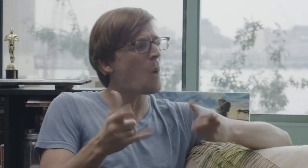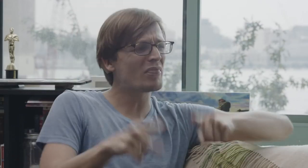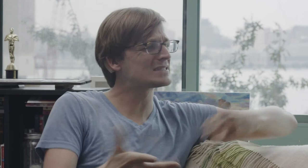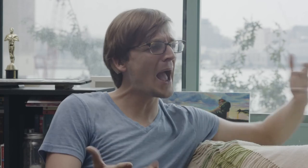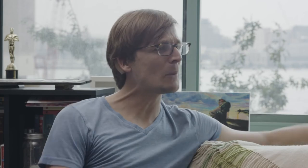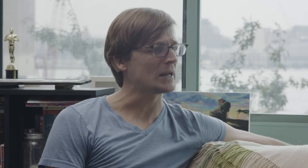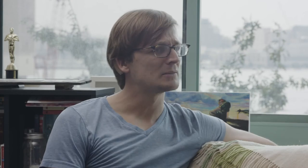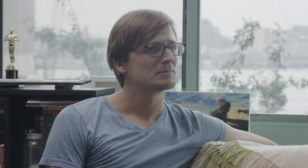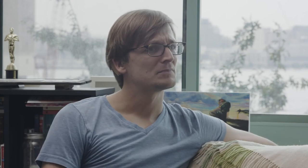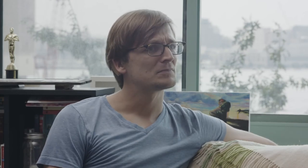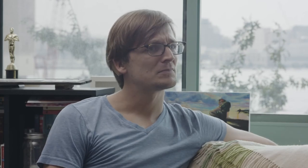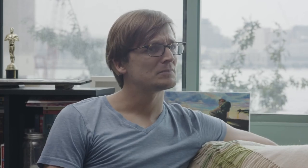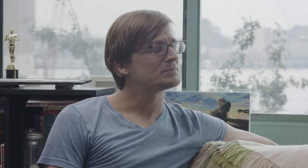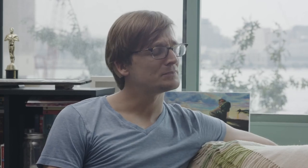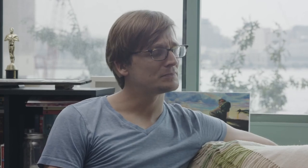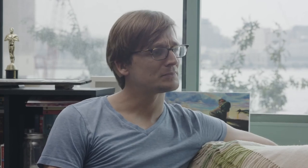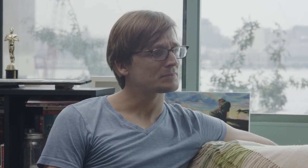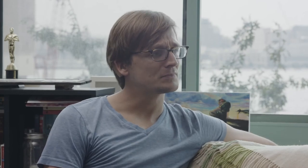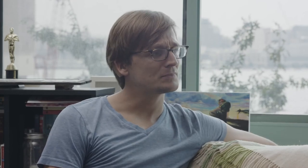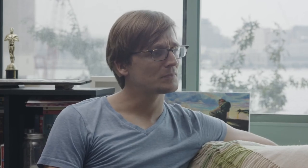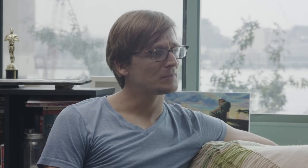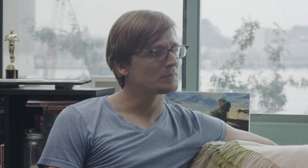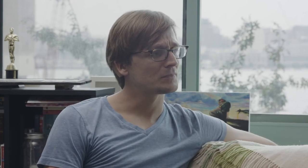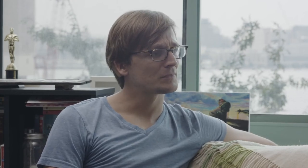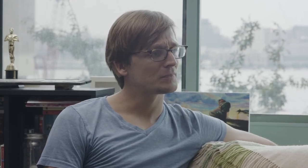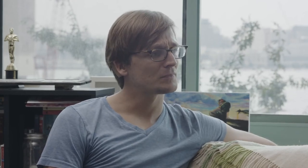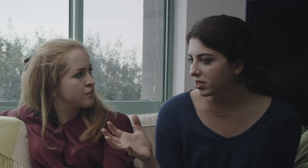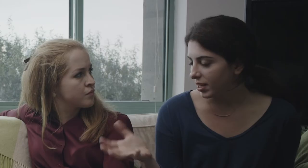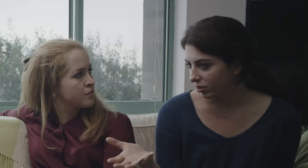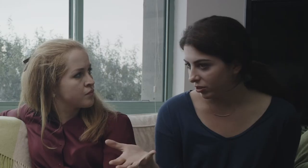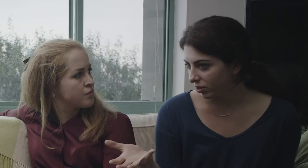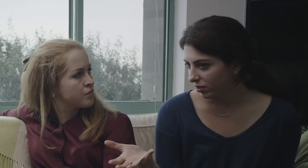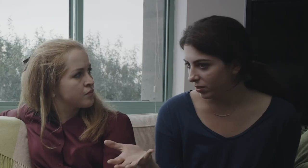We don't want controversy to happen, we want authenticity. : The issue seems very cyclical.